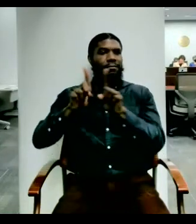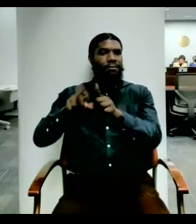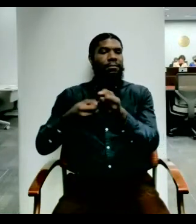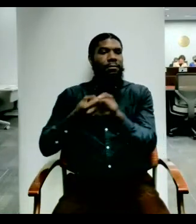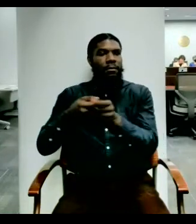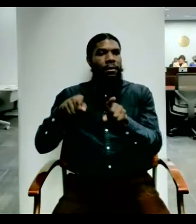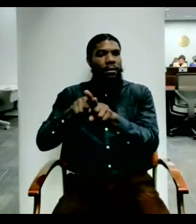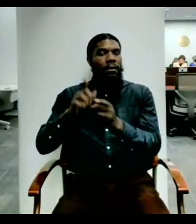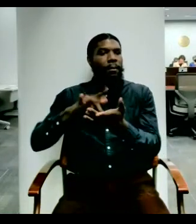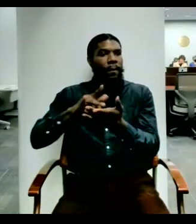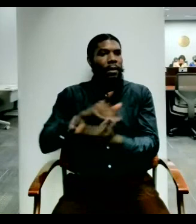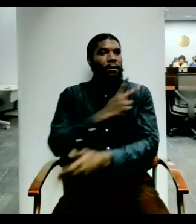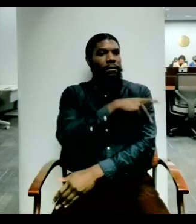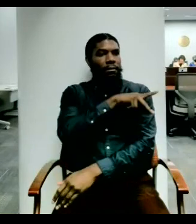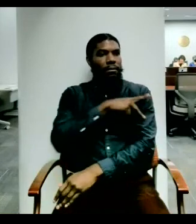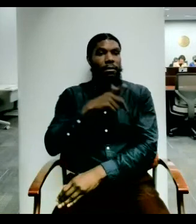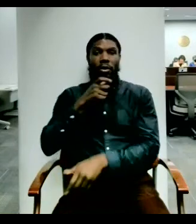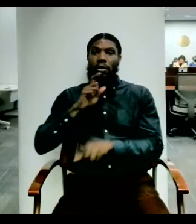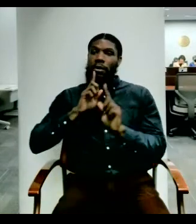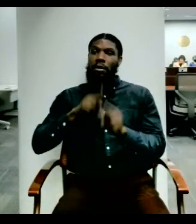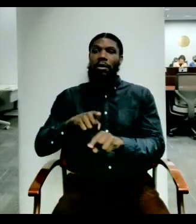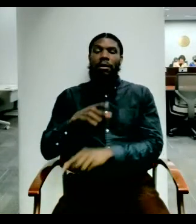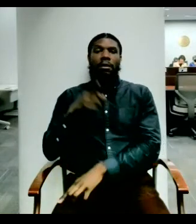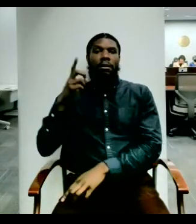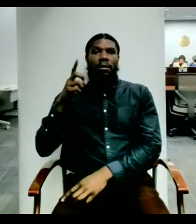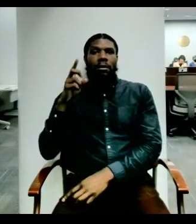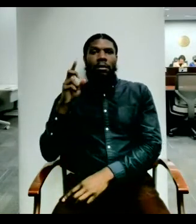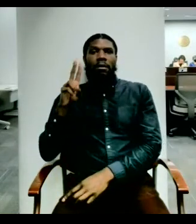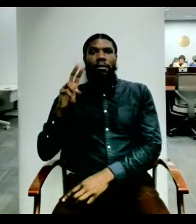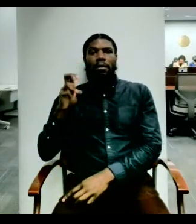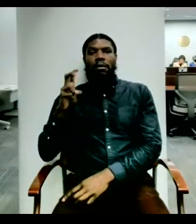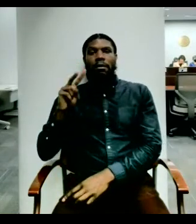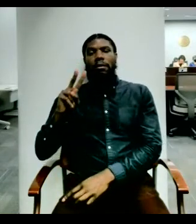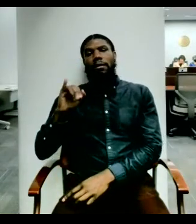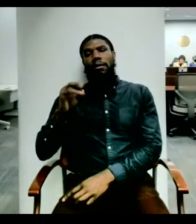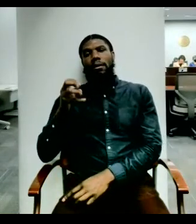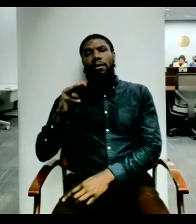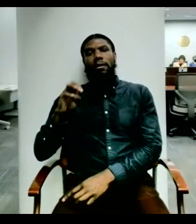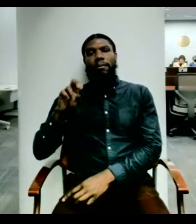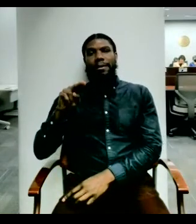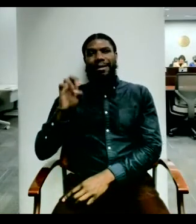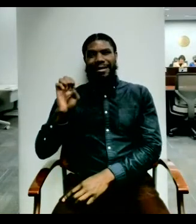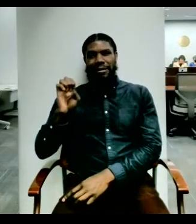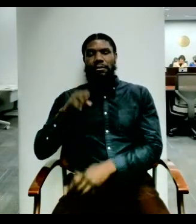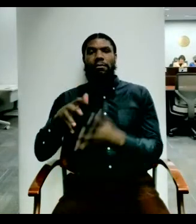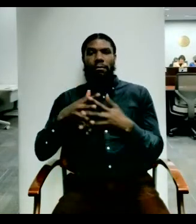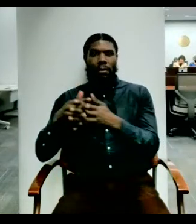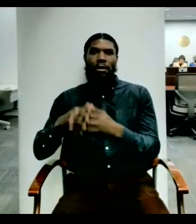by a Vietnamese American woman in Minnesota. In addition to sharing our data, we at Stop